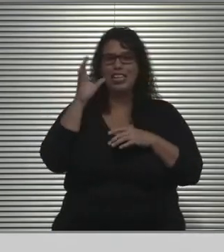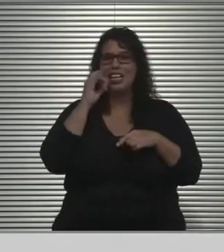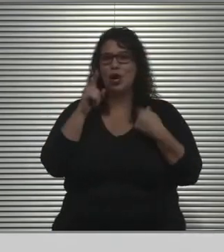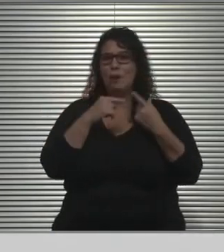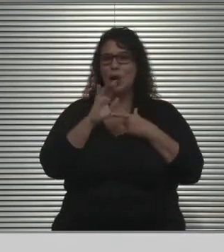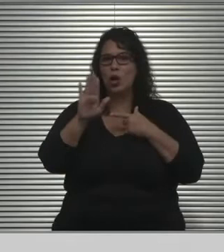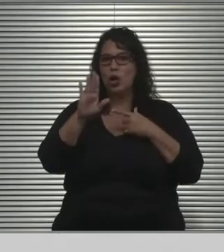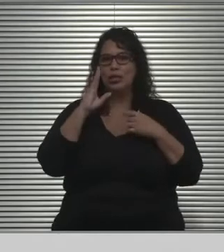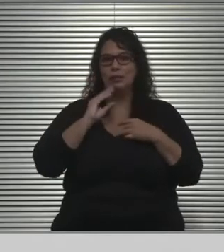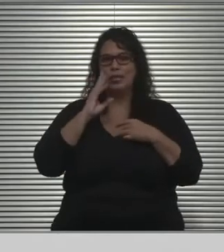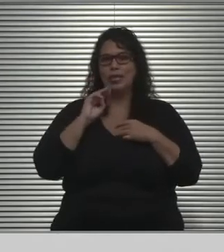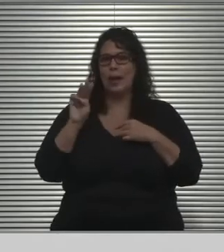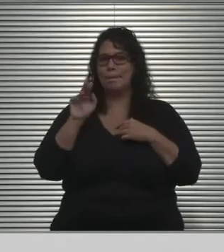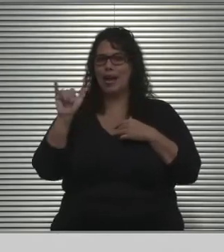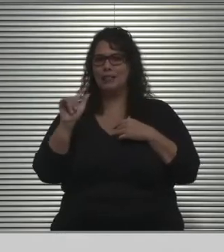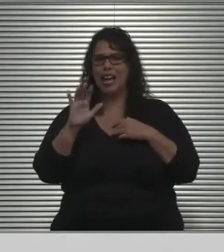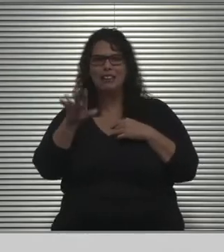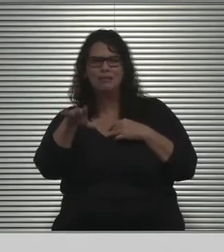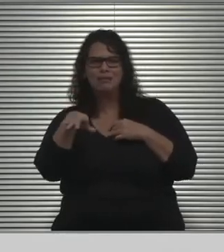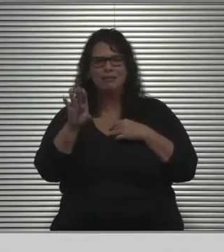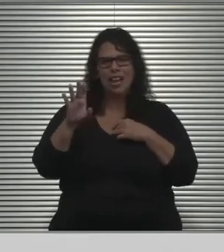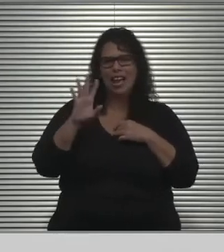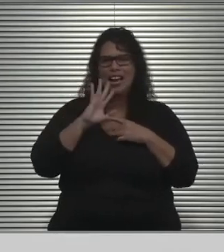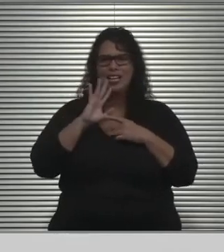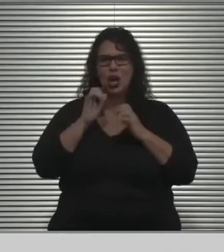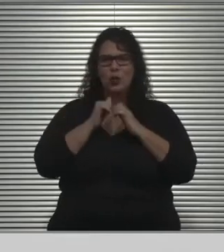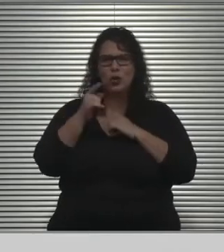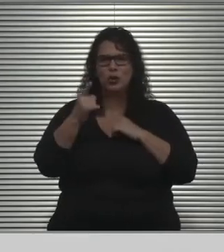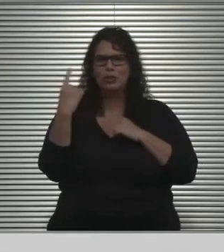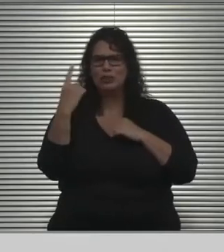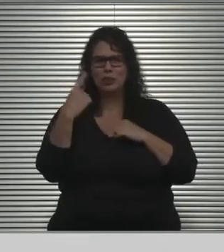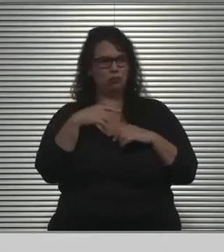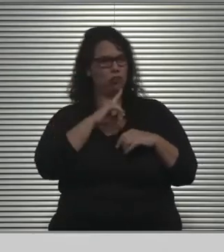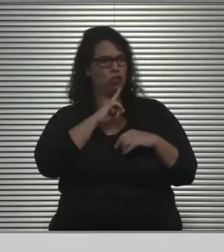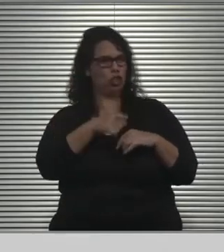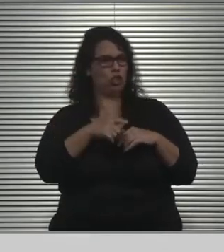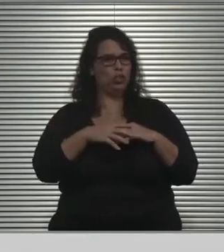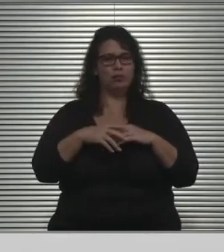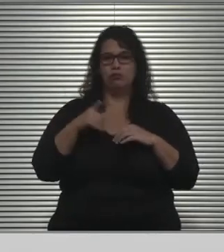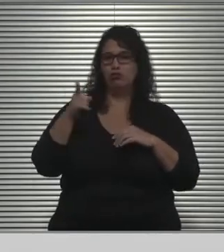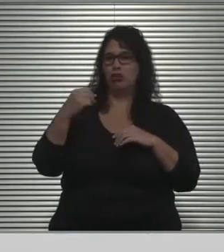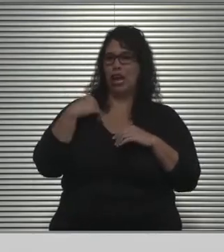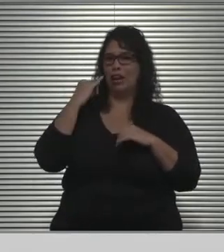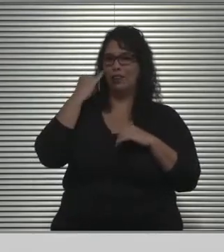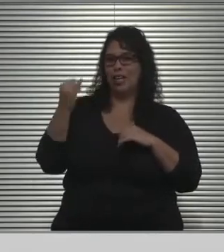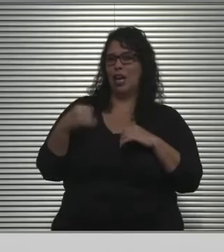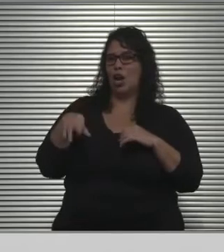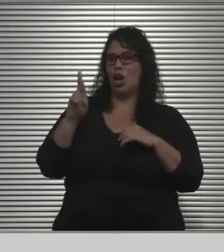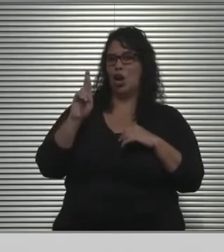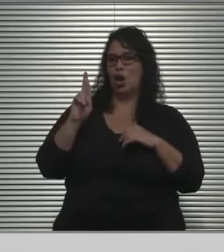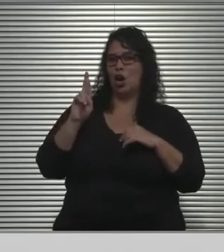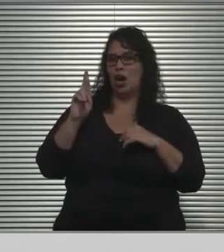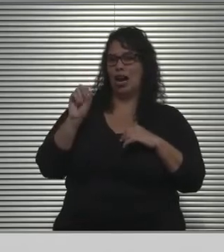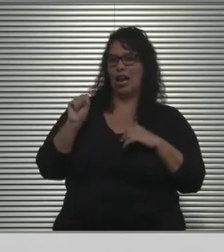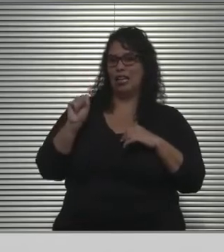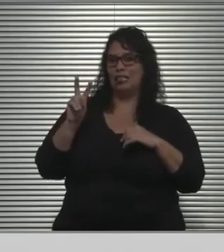And Maya said, "Can I talk to you about something?" Sure. She had an idea called RSVP, raising student voice